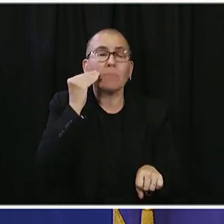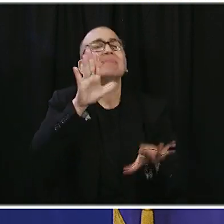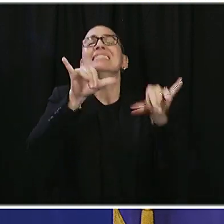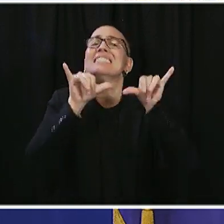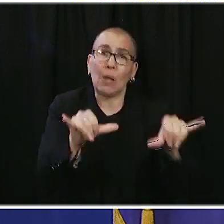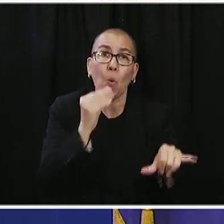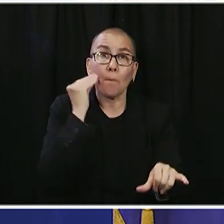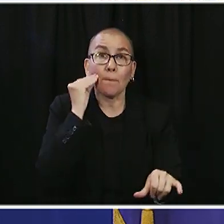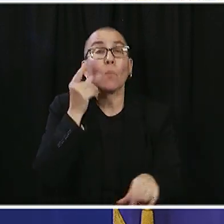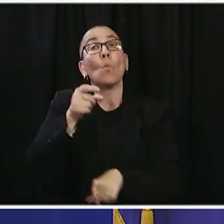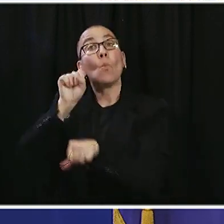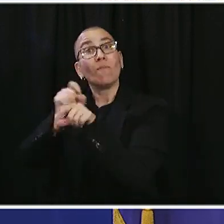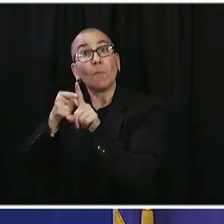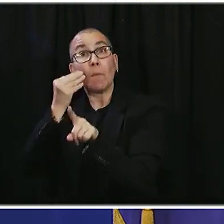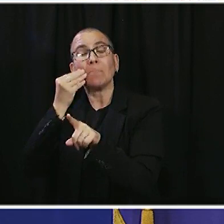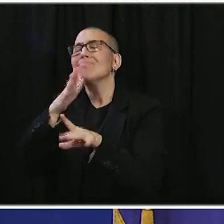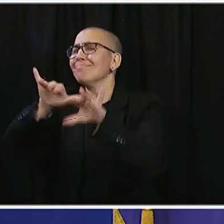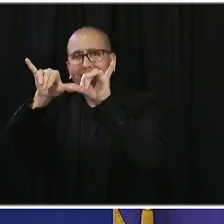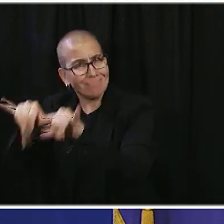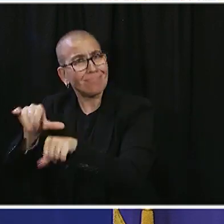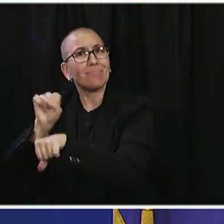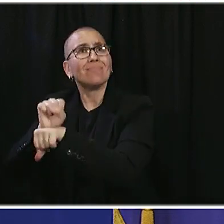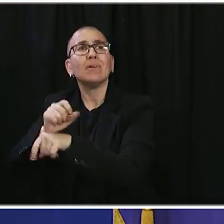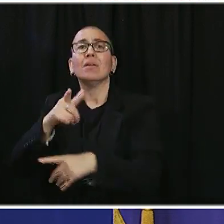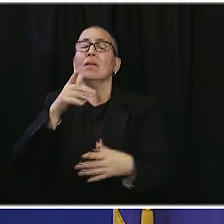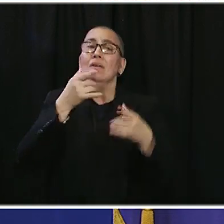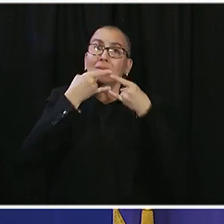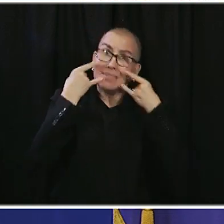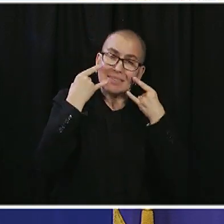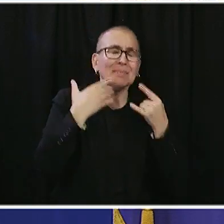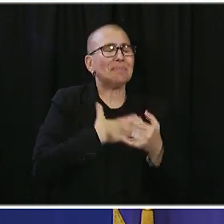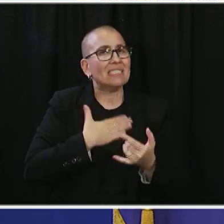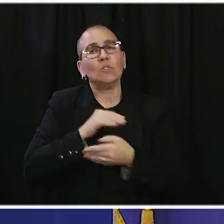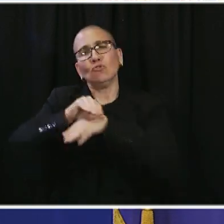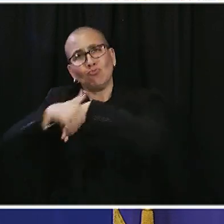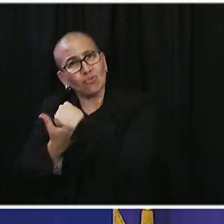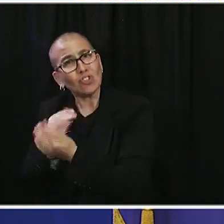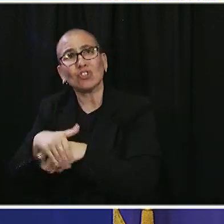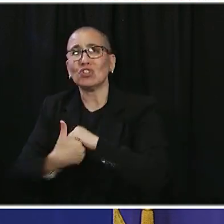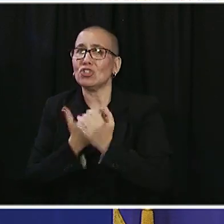IF YOU CAN STAY HOME AND WORK DO IT. WEAR A MASK.